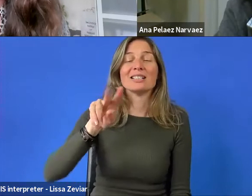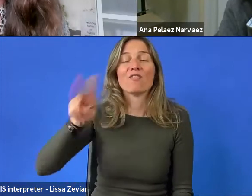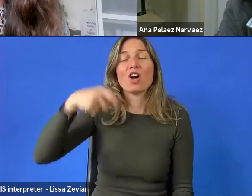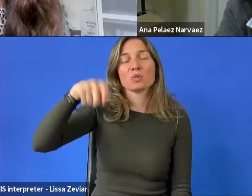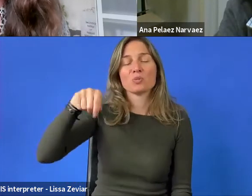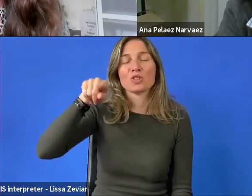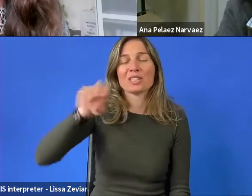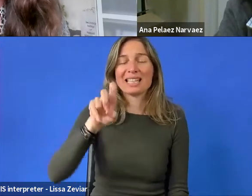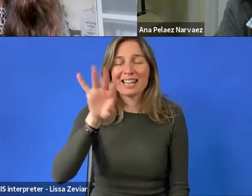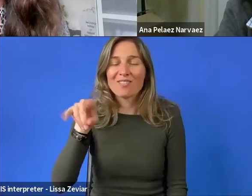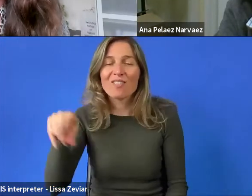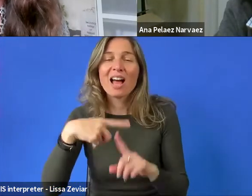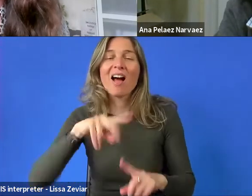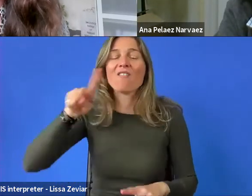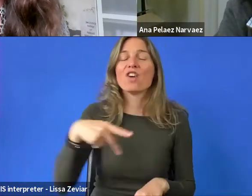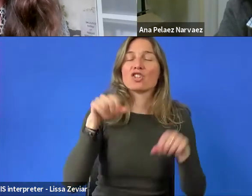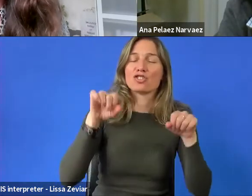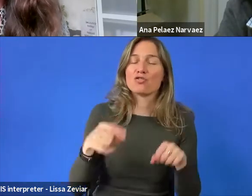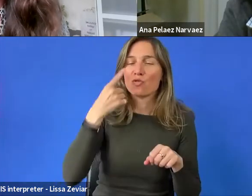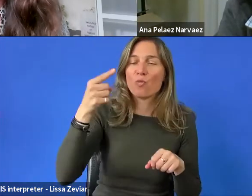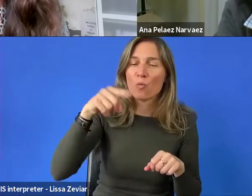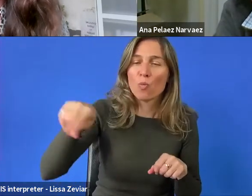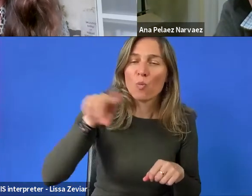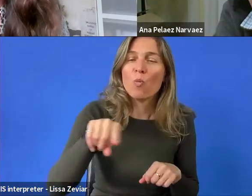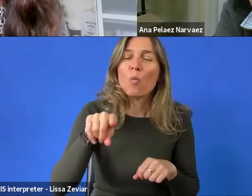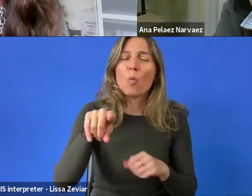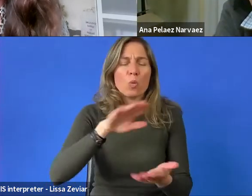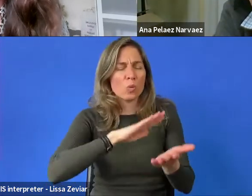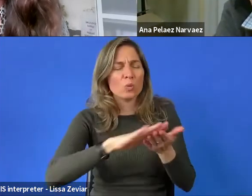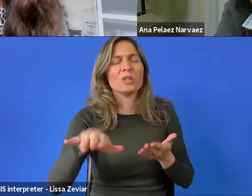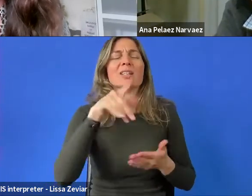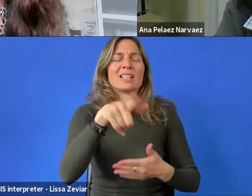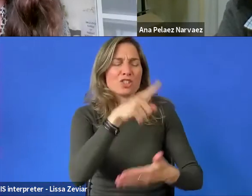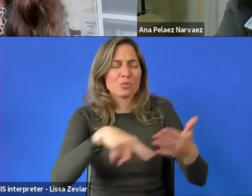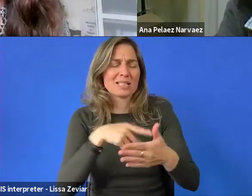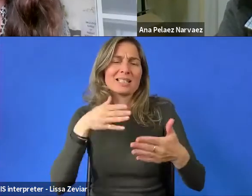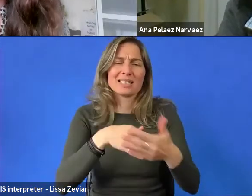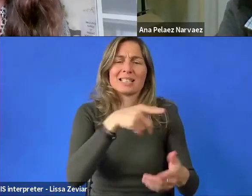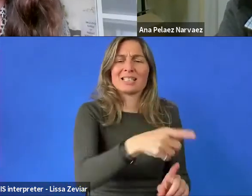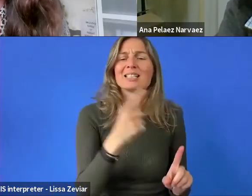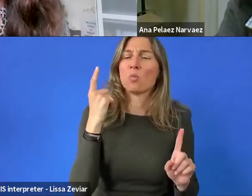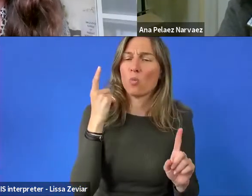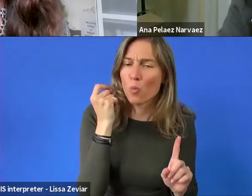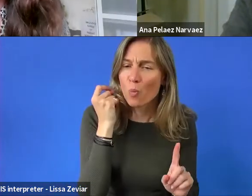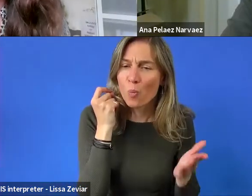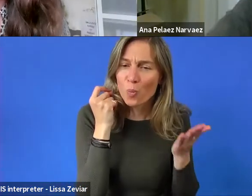on the UN Committee of Elimination of Discrimination Against Women. She will be moderating this webinar.